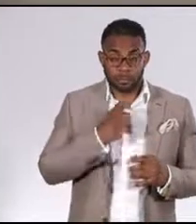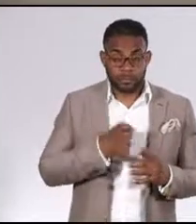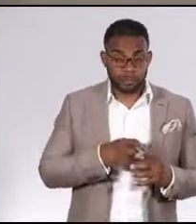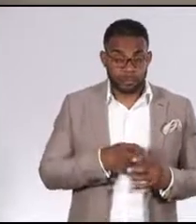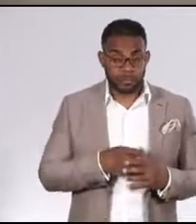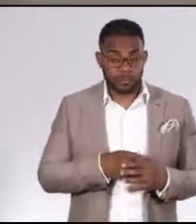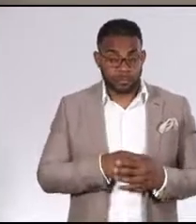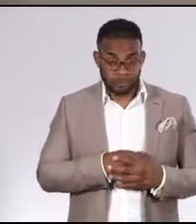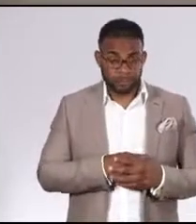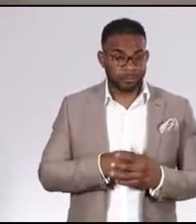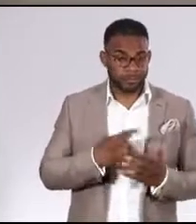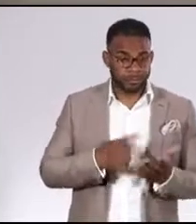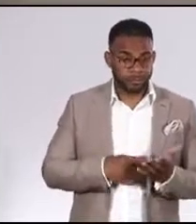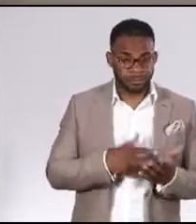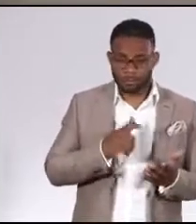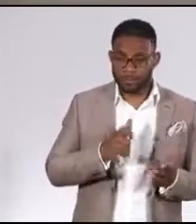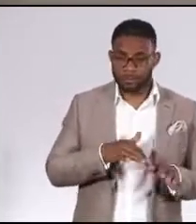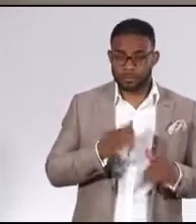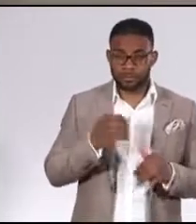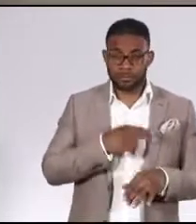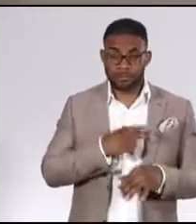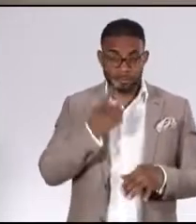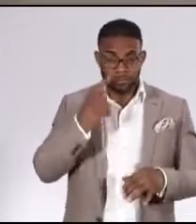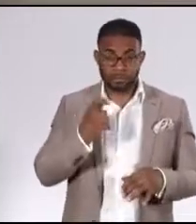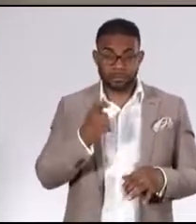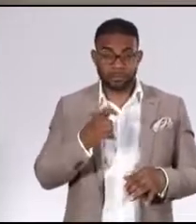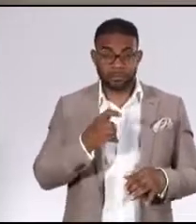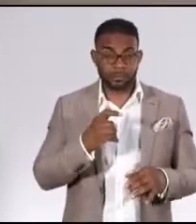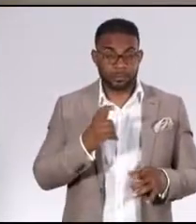Sometimes I had to leave the hospital because it was too much for me.